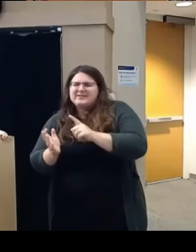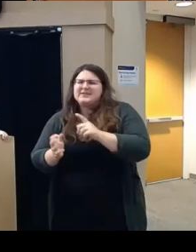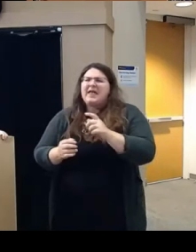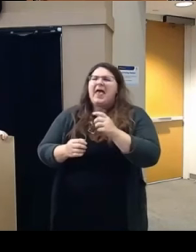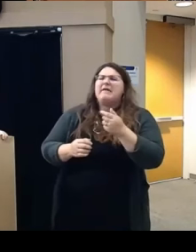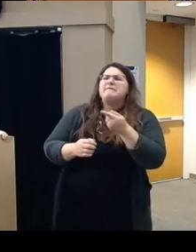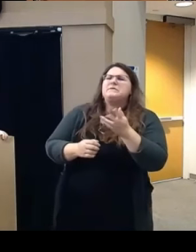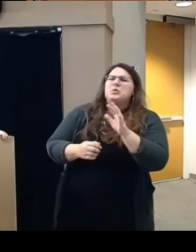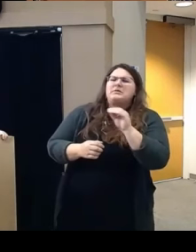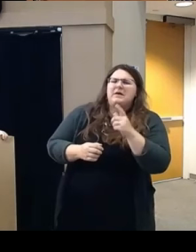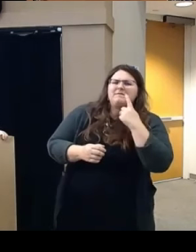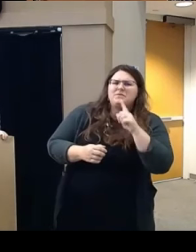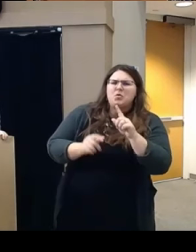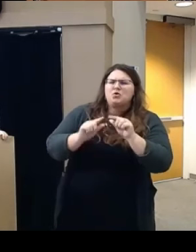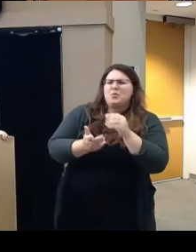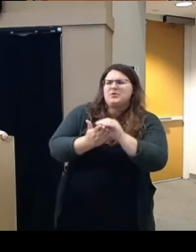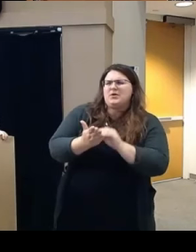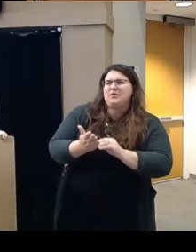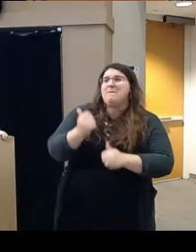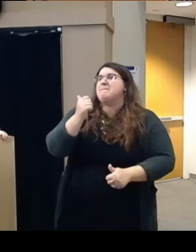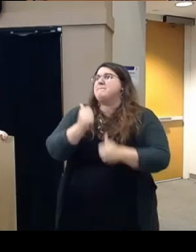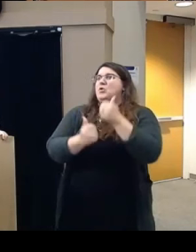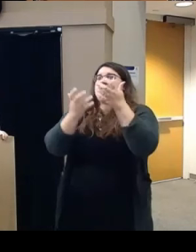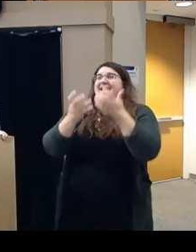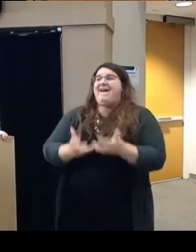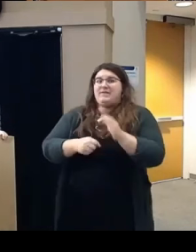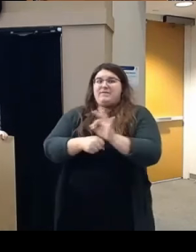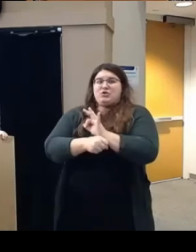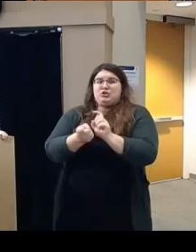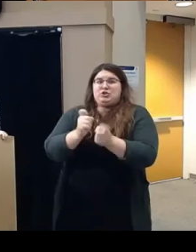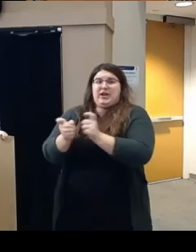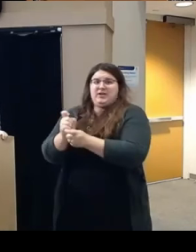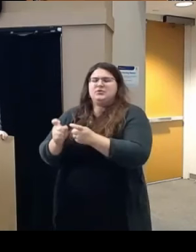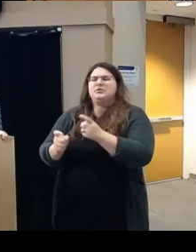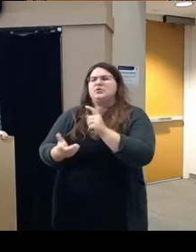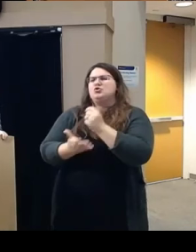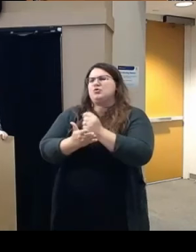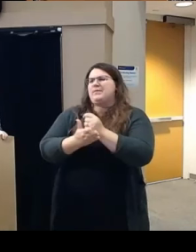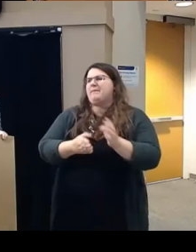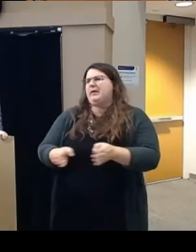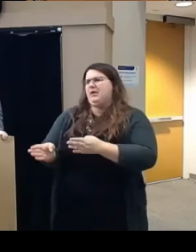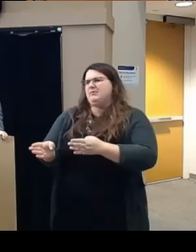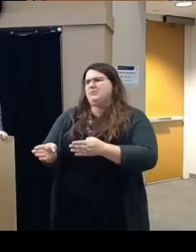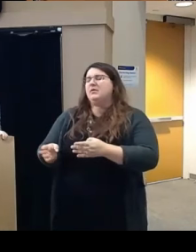of care and treatment planning changes there will be absolutely no changes to intake notes progress